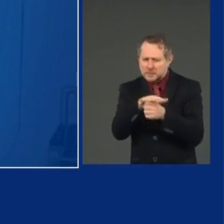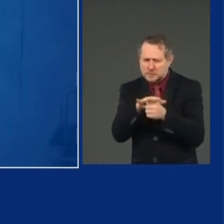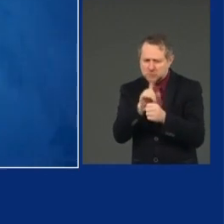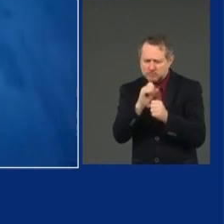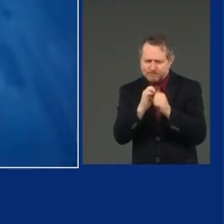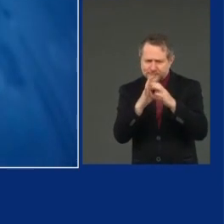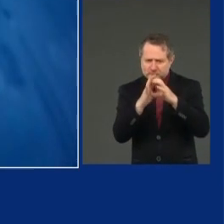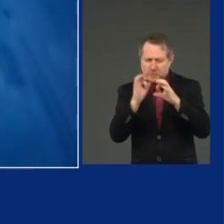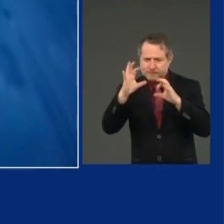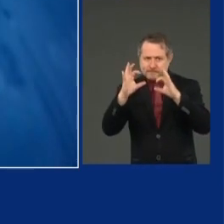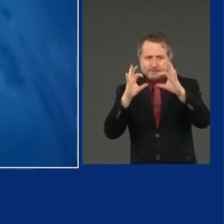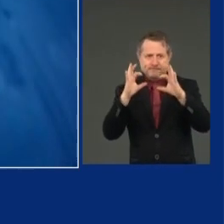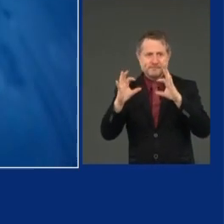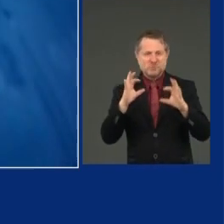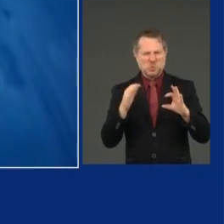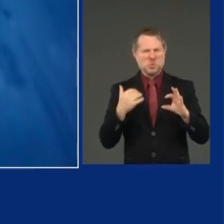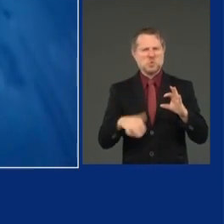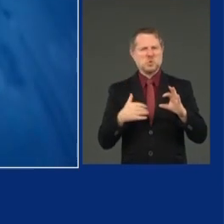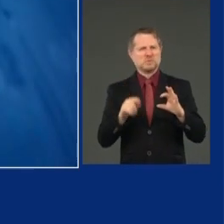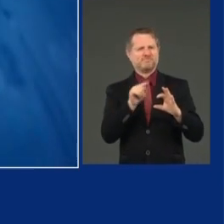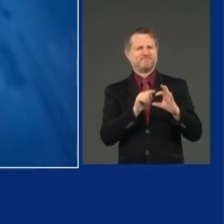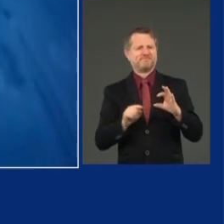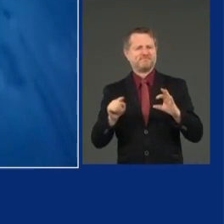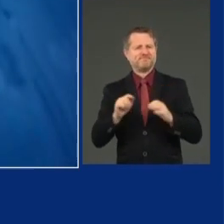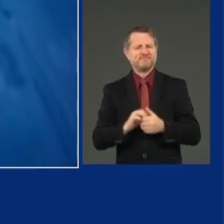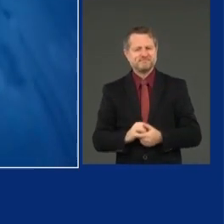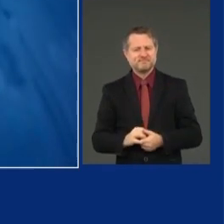ARE COMING.